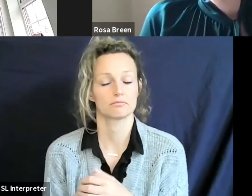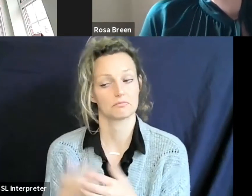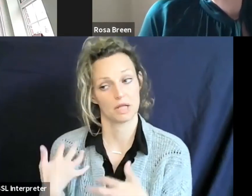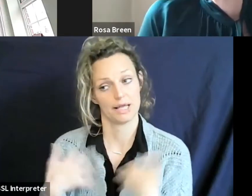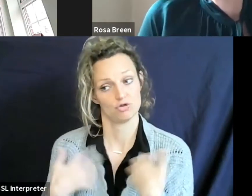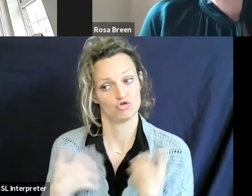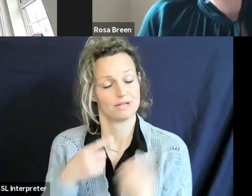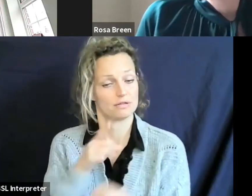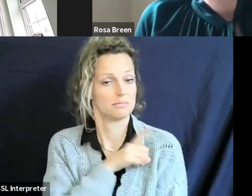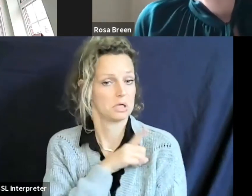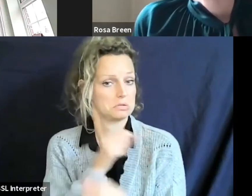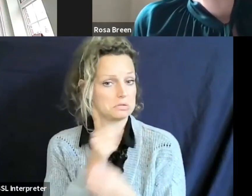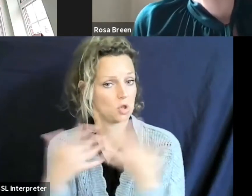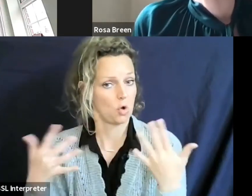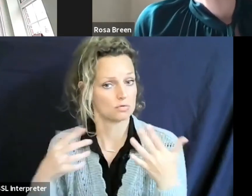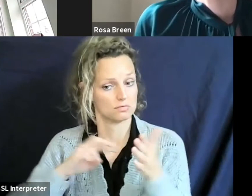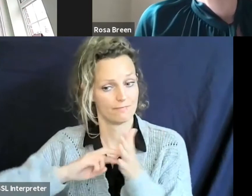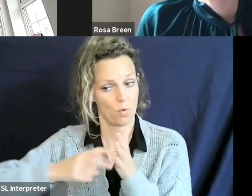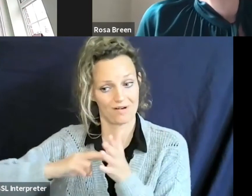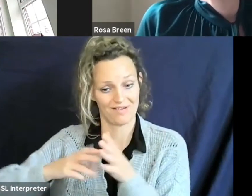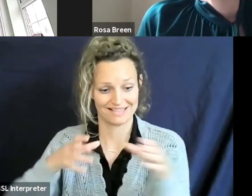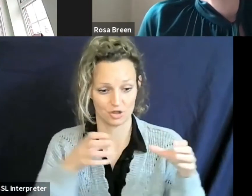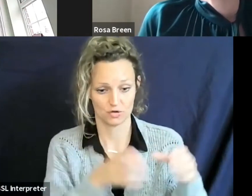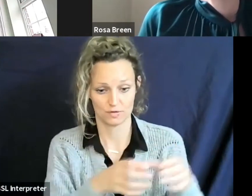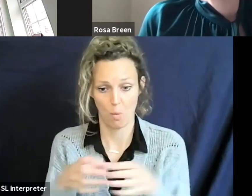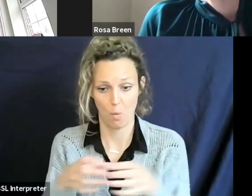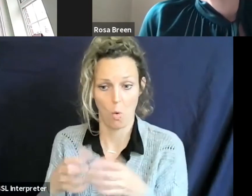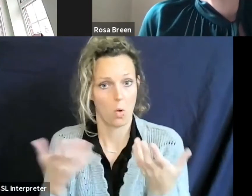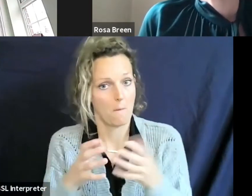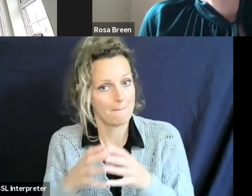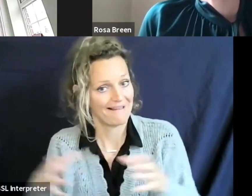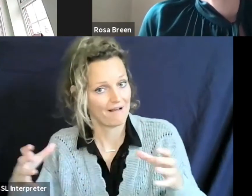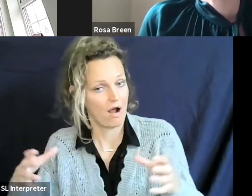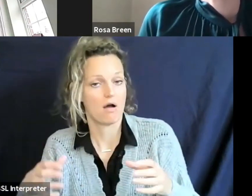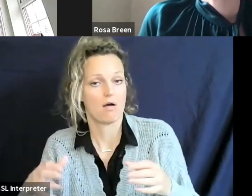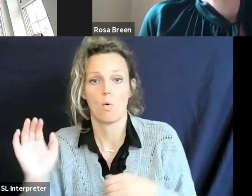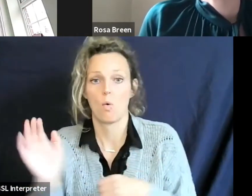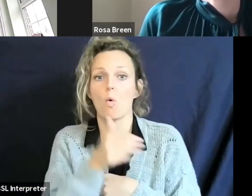Which is why we use the Civil Service jobs platform, which ensures a strict format you have to follow.